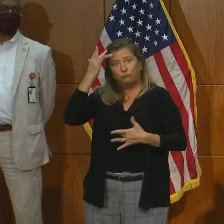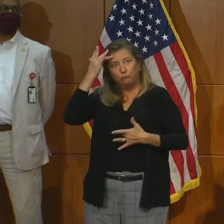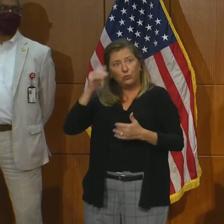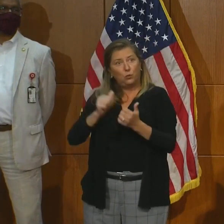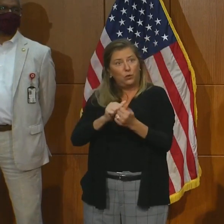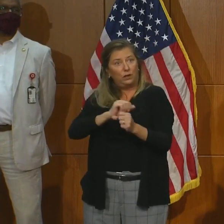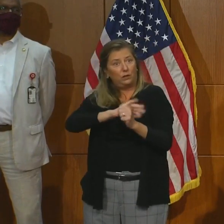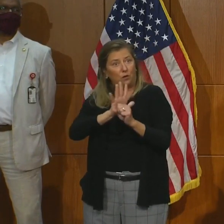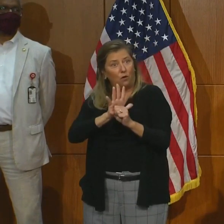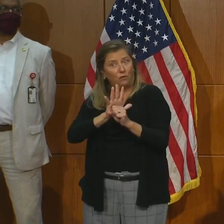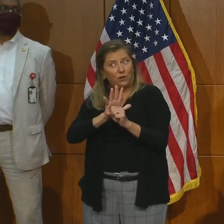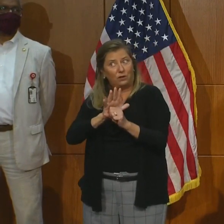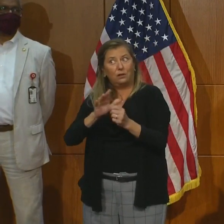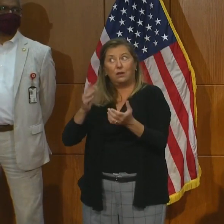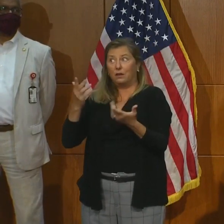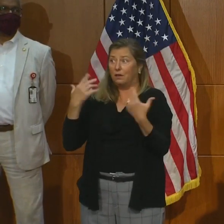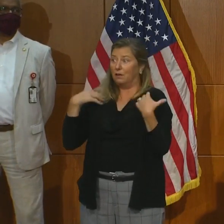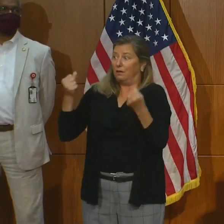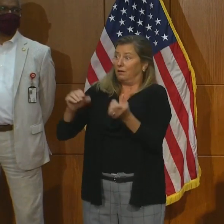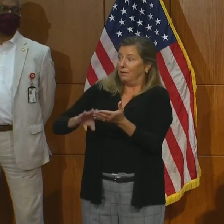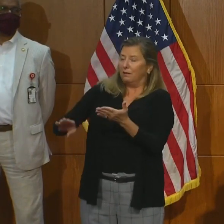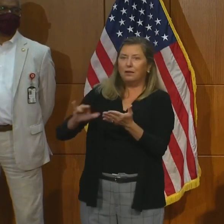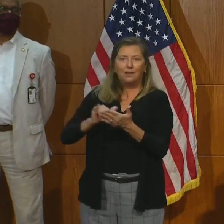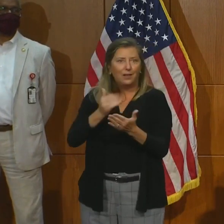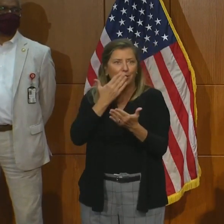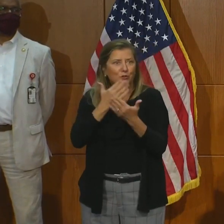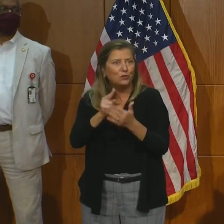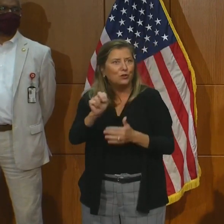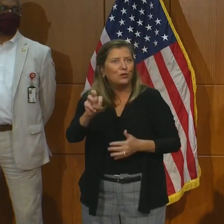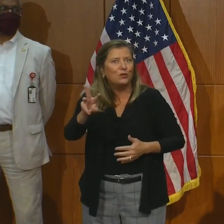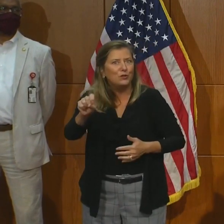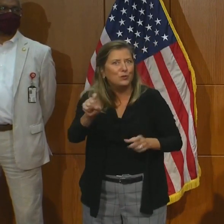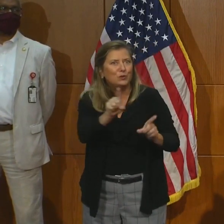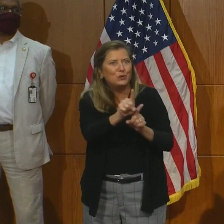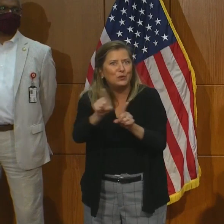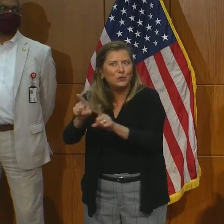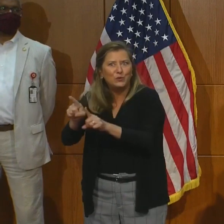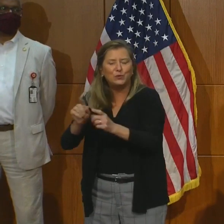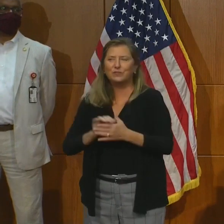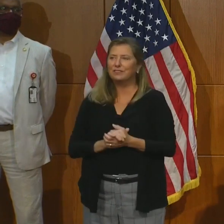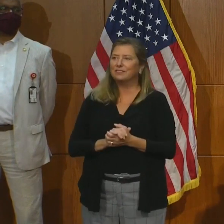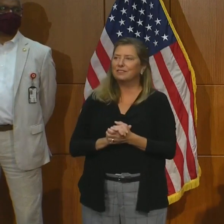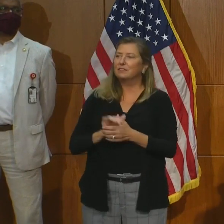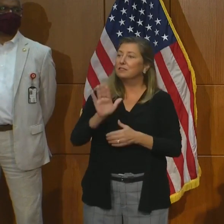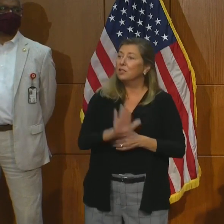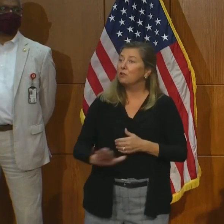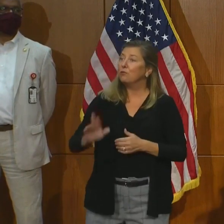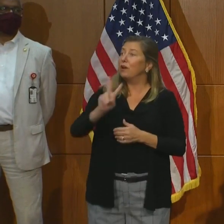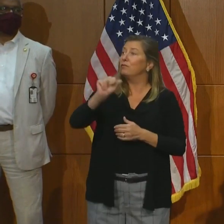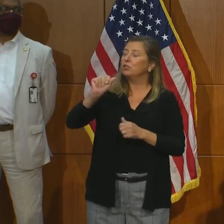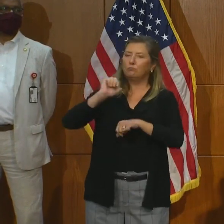FOR COVID NINETEEN. HAAS HAVE ALL MY TWELVE THOUSAND PEOPLE WHO HAVE BEEN TREATED FOR COVID